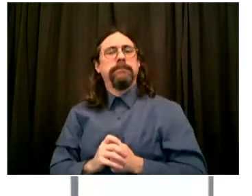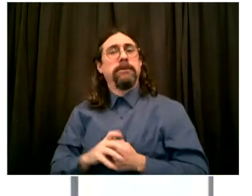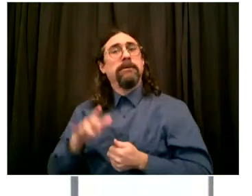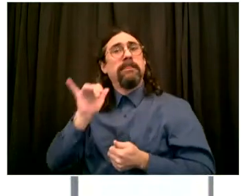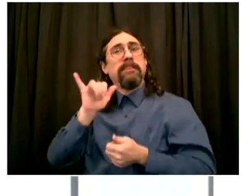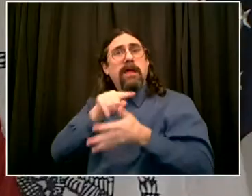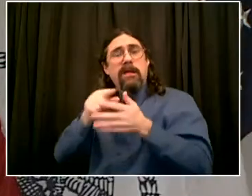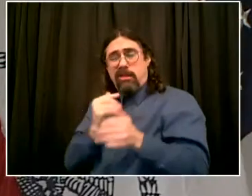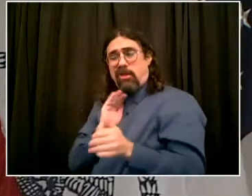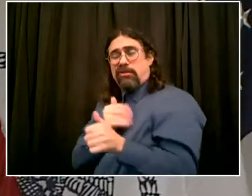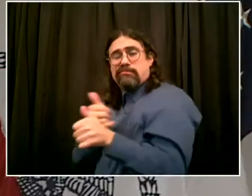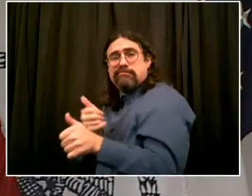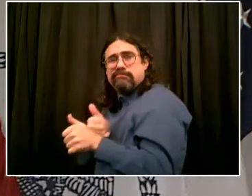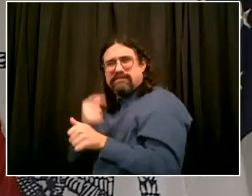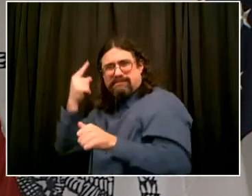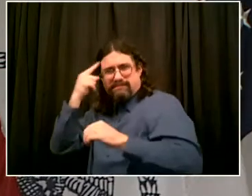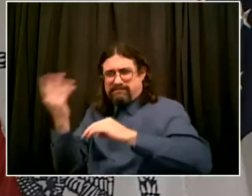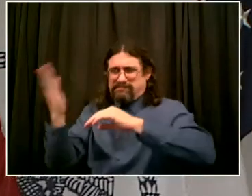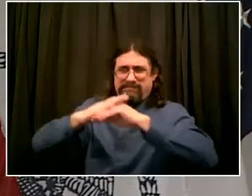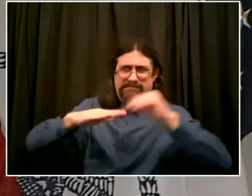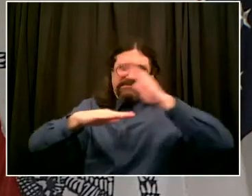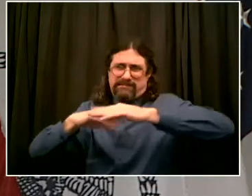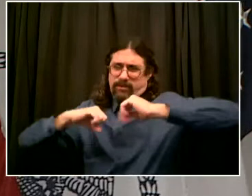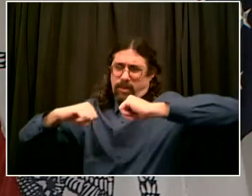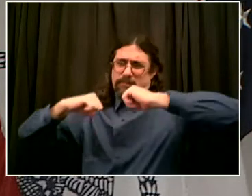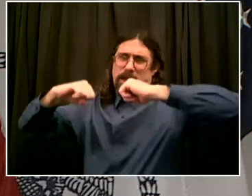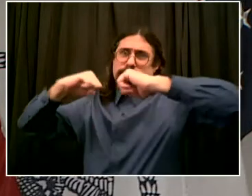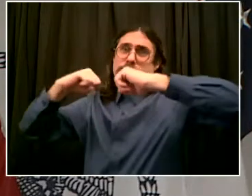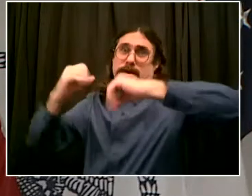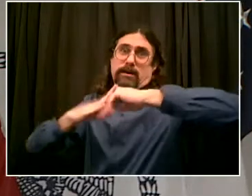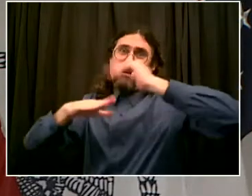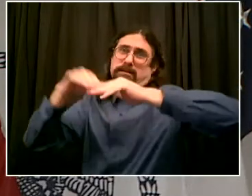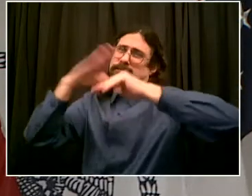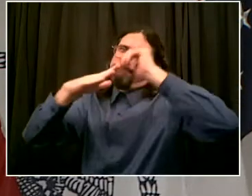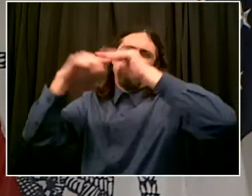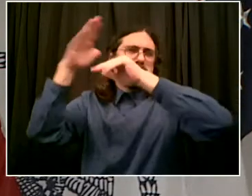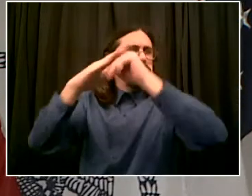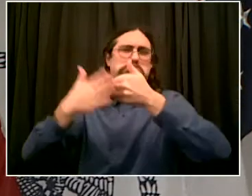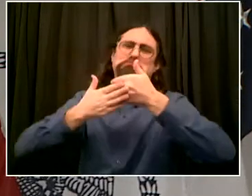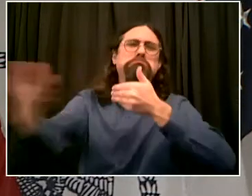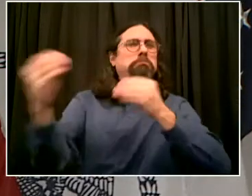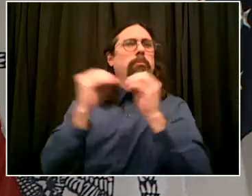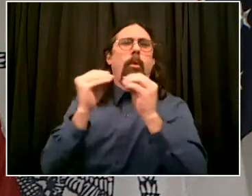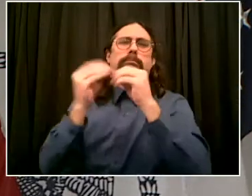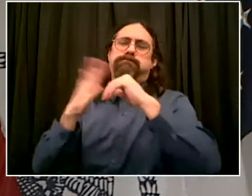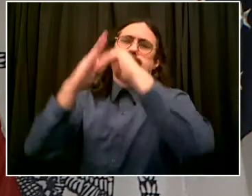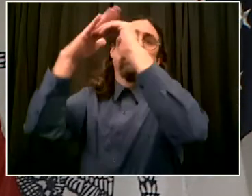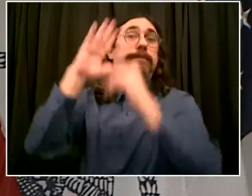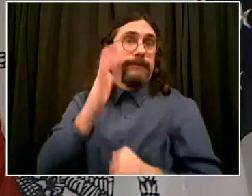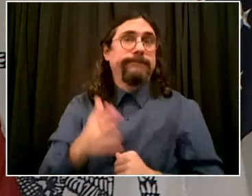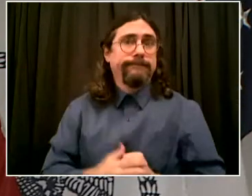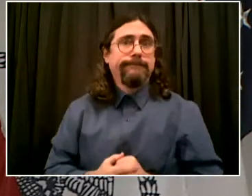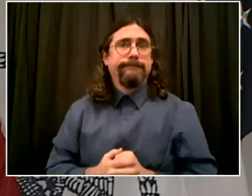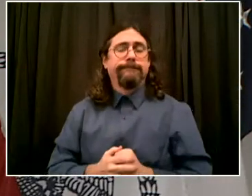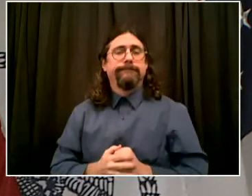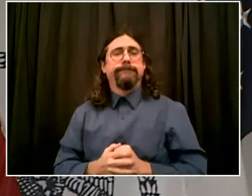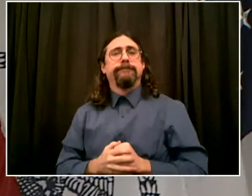TO REDOUBLING OUR EFFORTS ON TO ACHIEVE WHAT IS A RACE